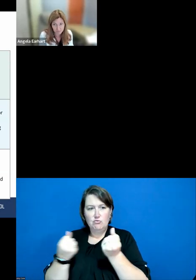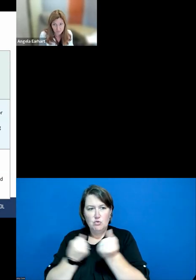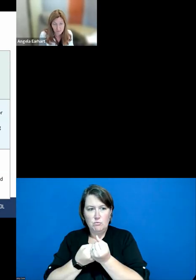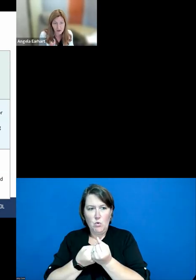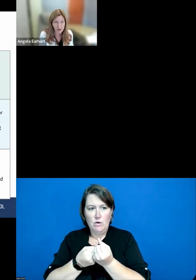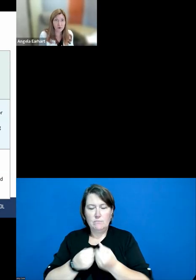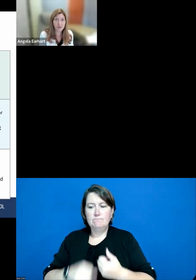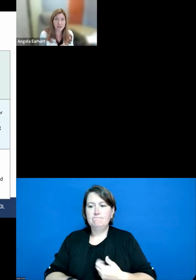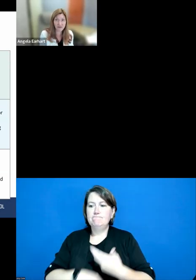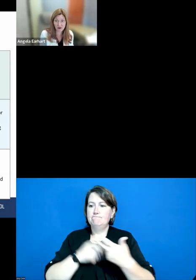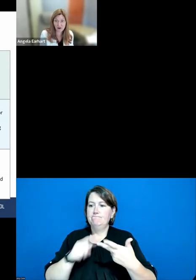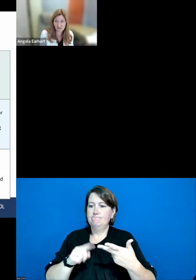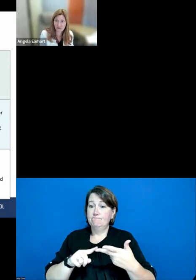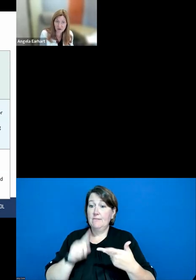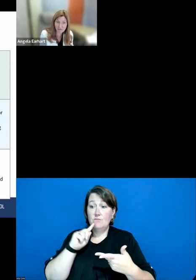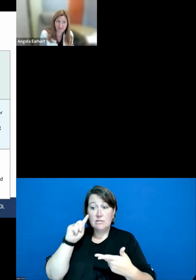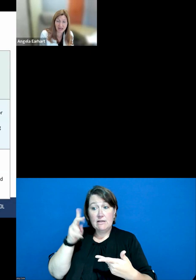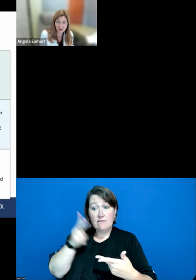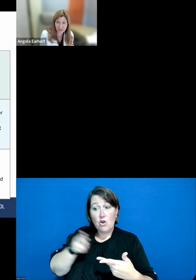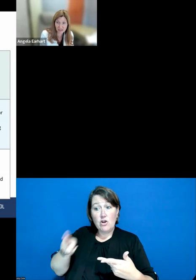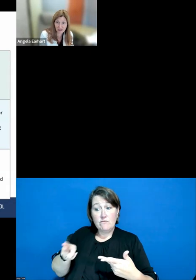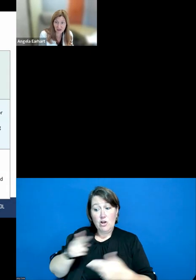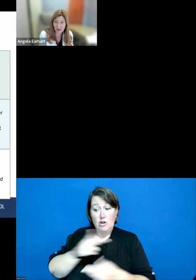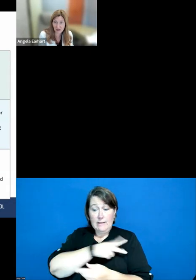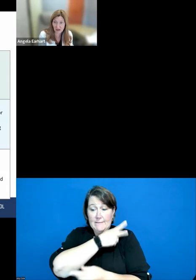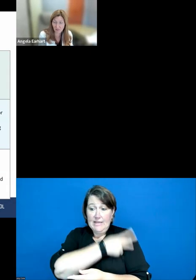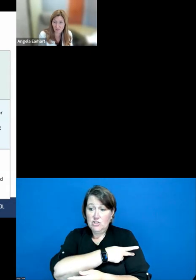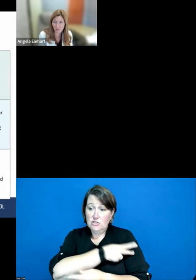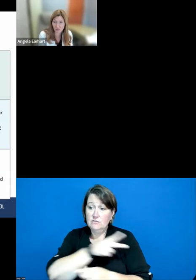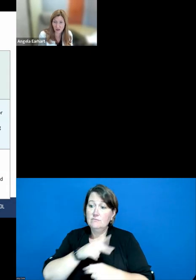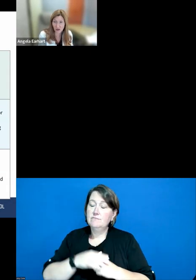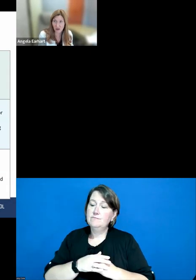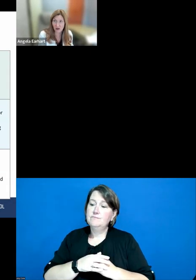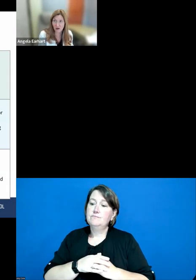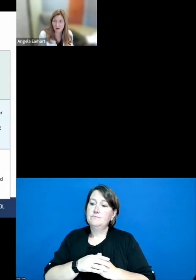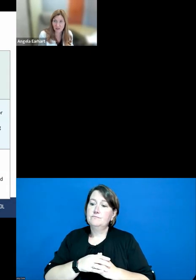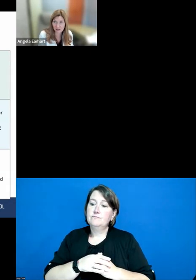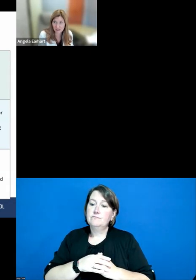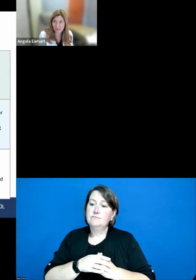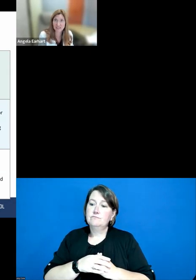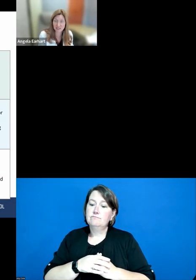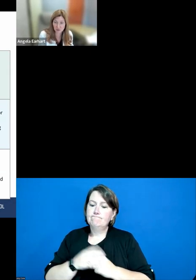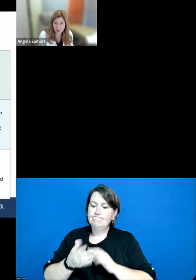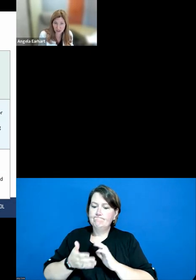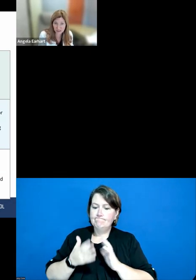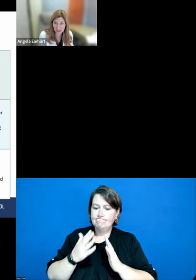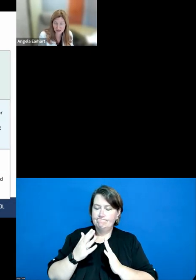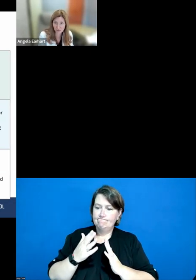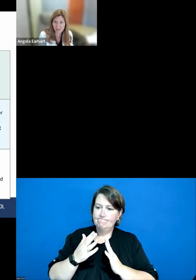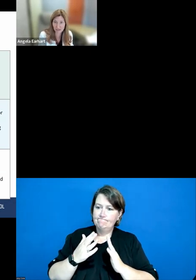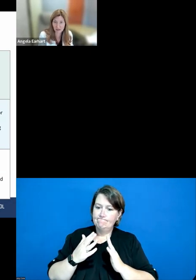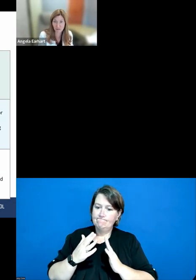For the death and heart appearing patients, um, facilities and solution would be to